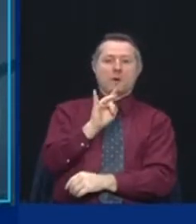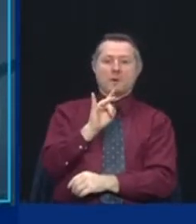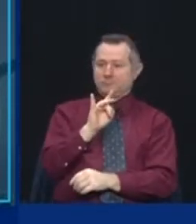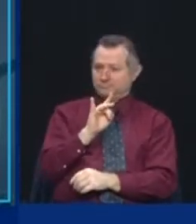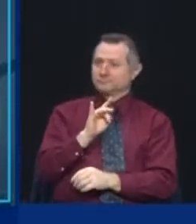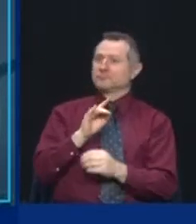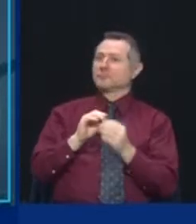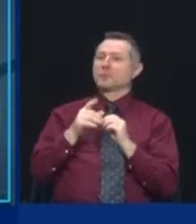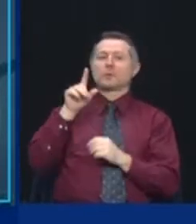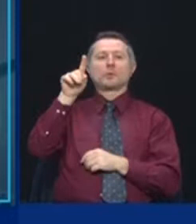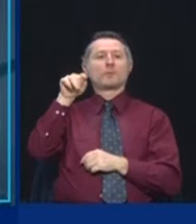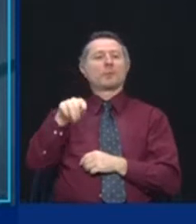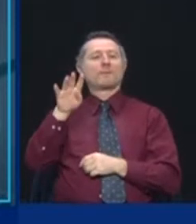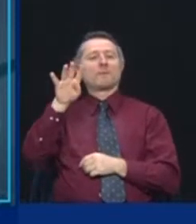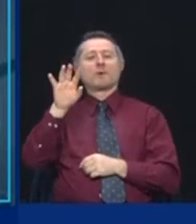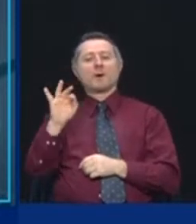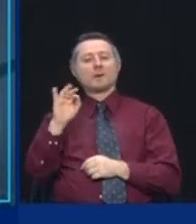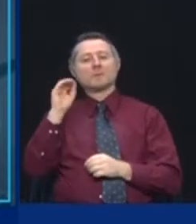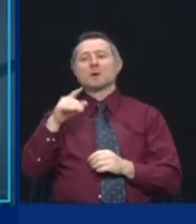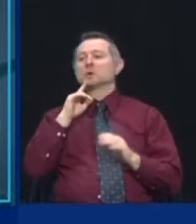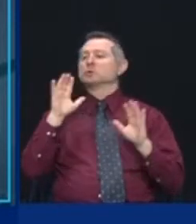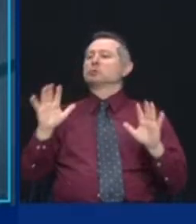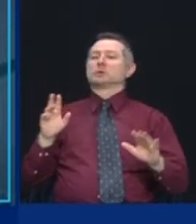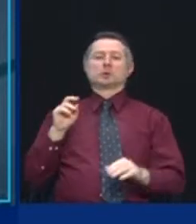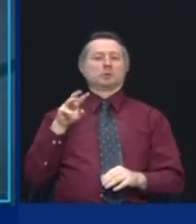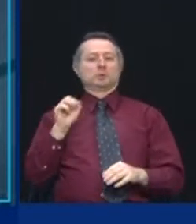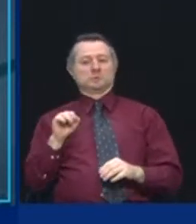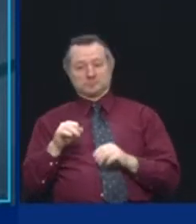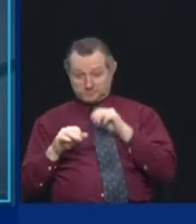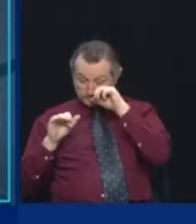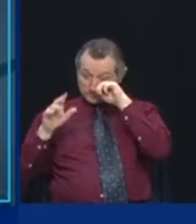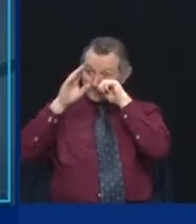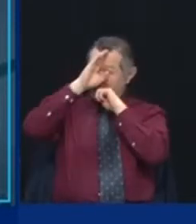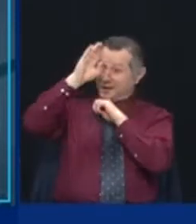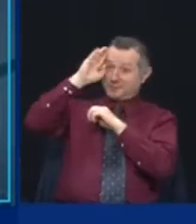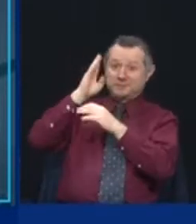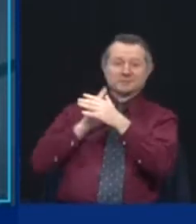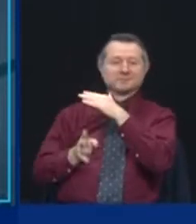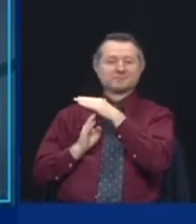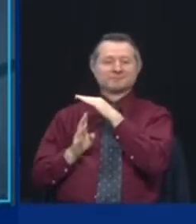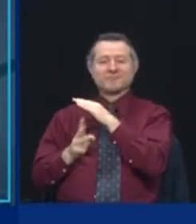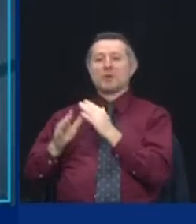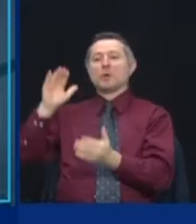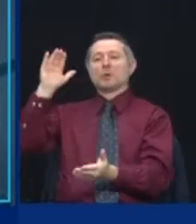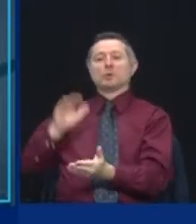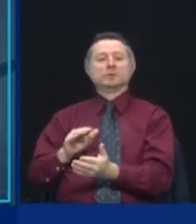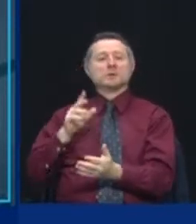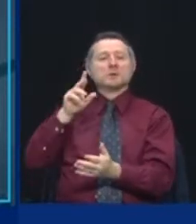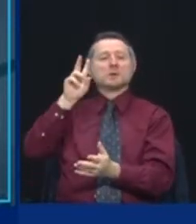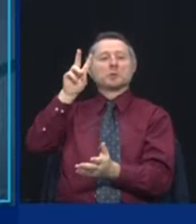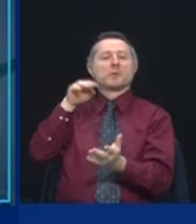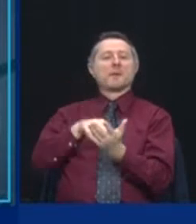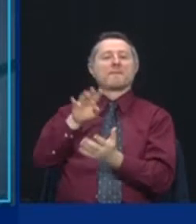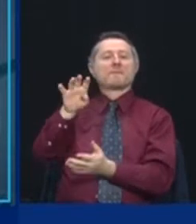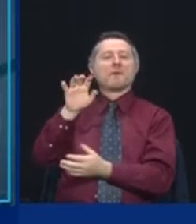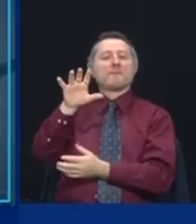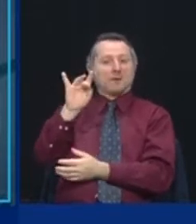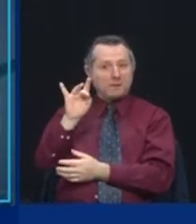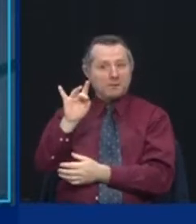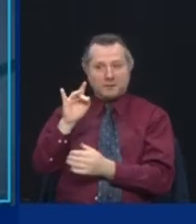WE'RE BACK TO OCTOBER 28th ON THE ONE-DAY AVERAGE, 1.4%. SO THAT IS REALLY GREAT NEWS.